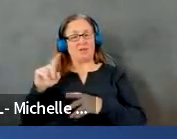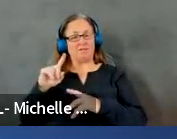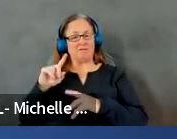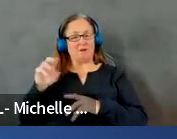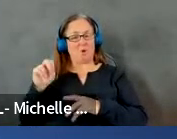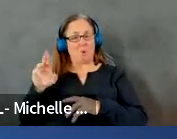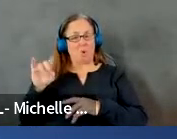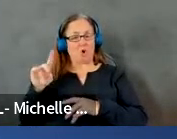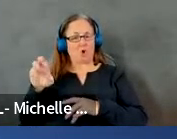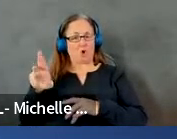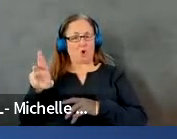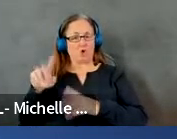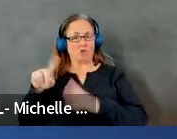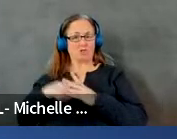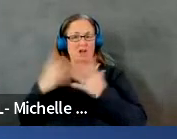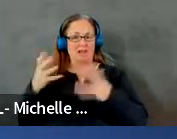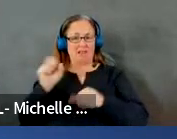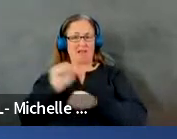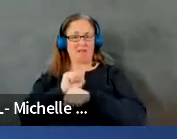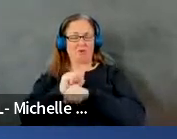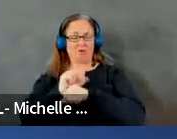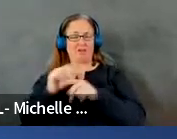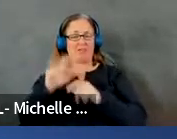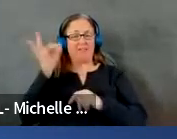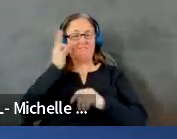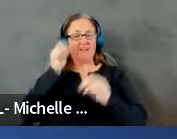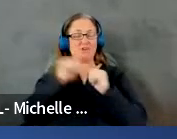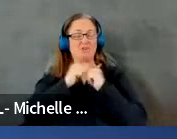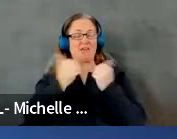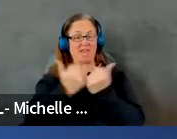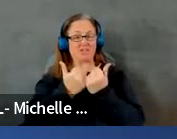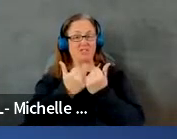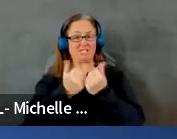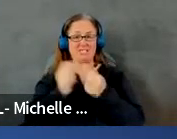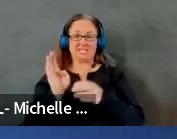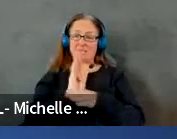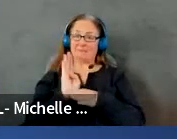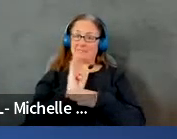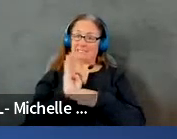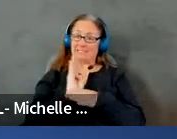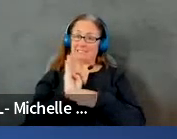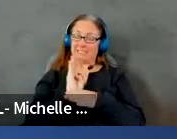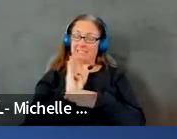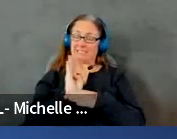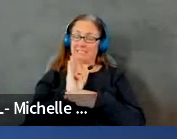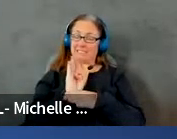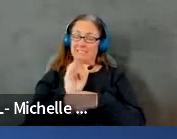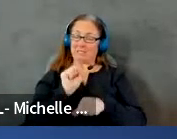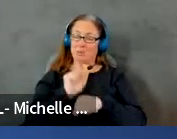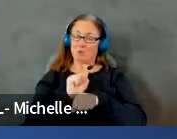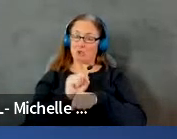awful lot of work and the federal agencies have been quite busy working at the intersection of